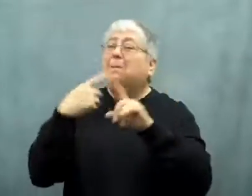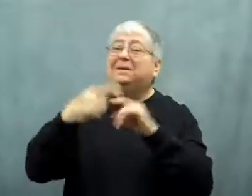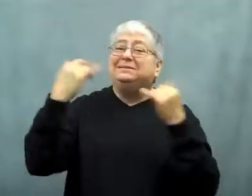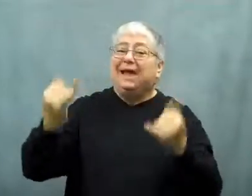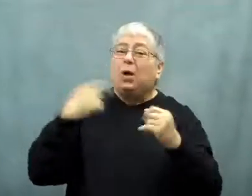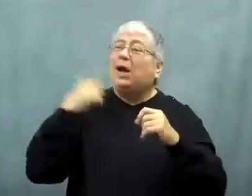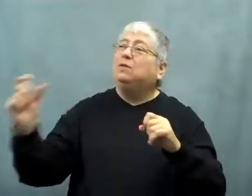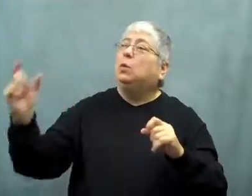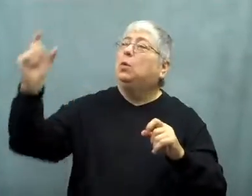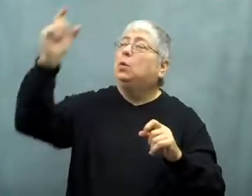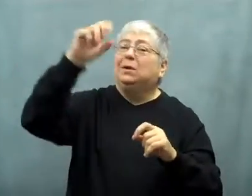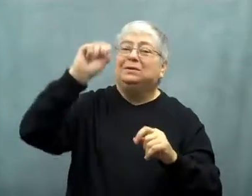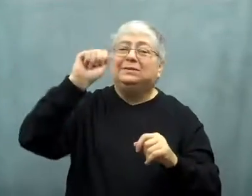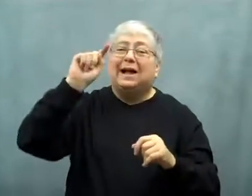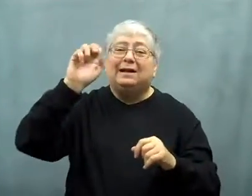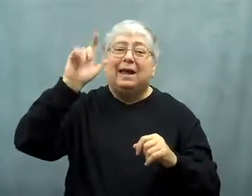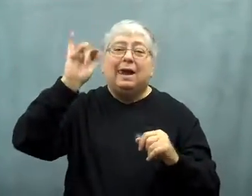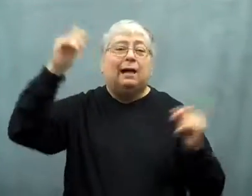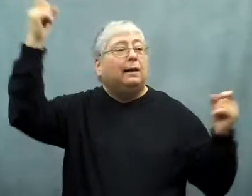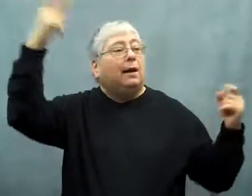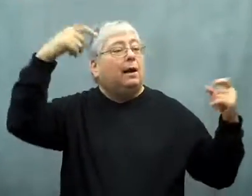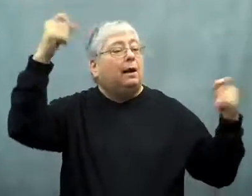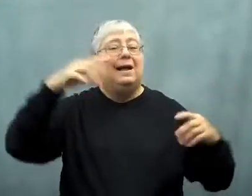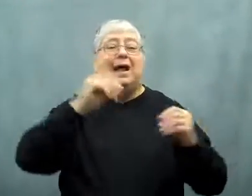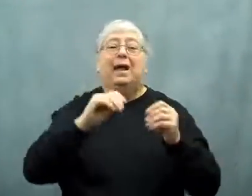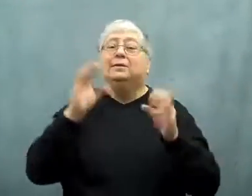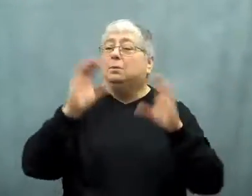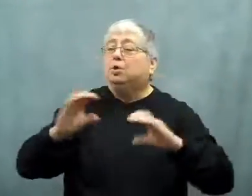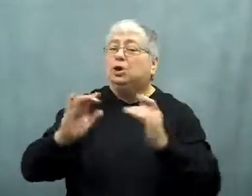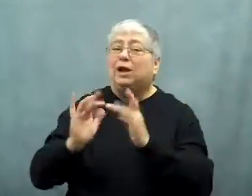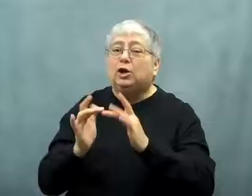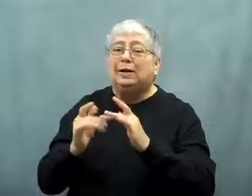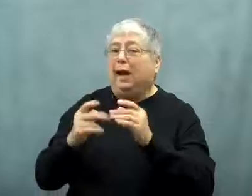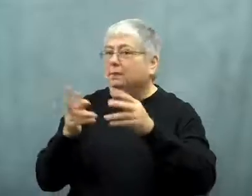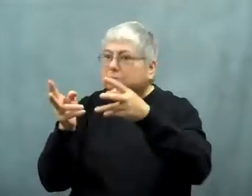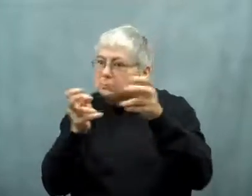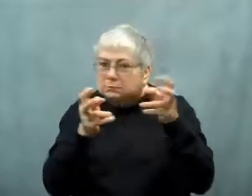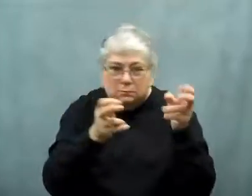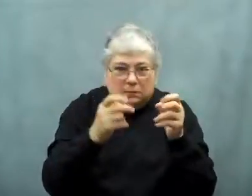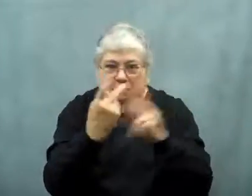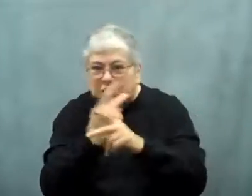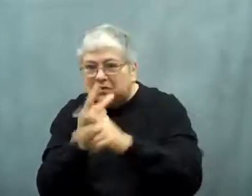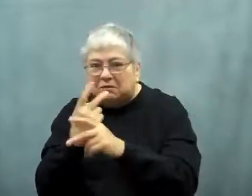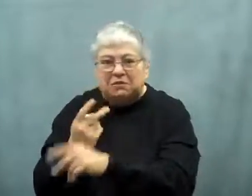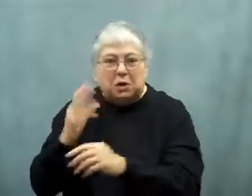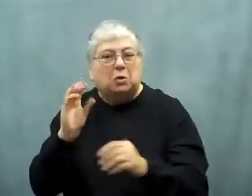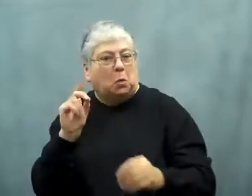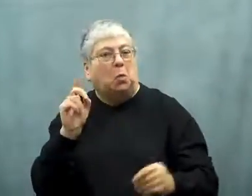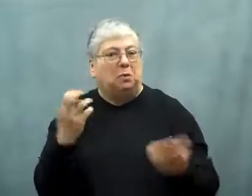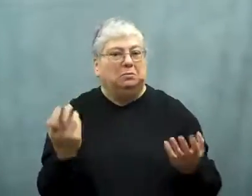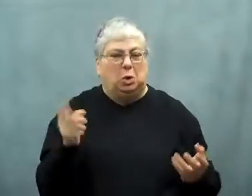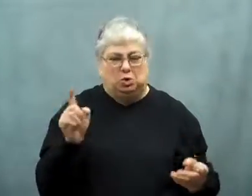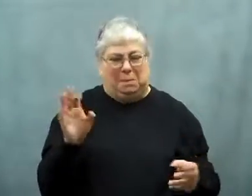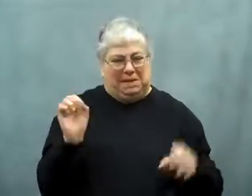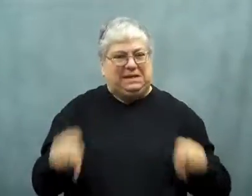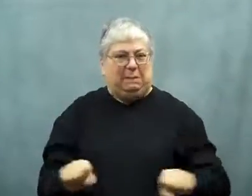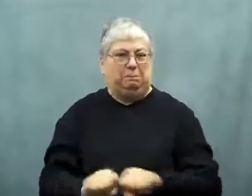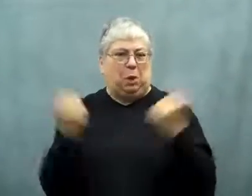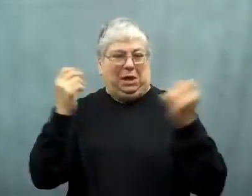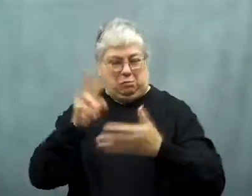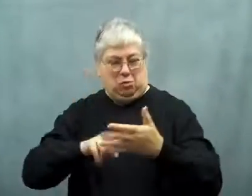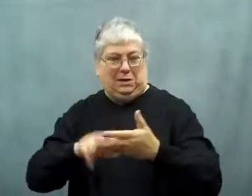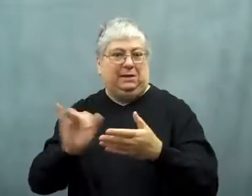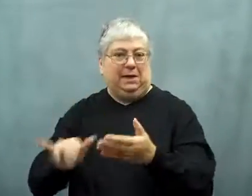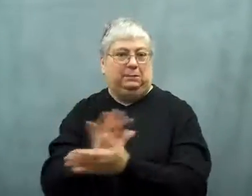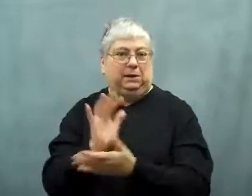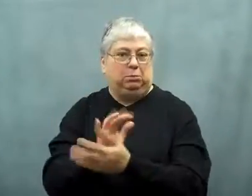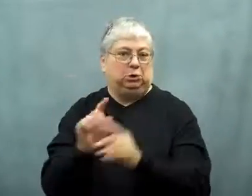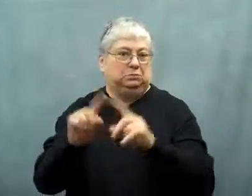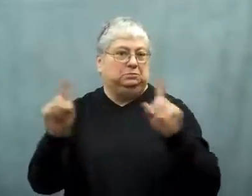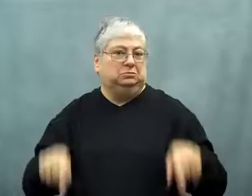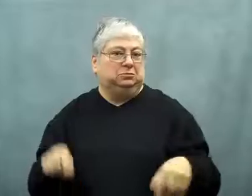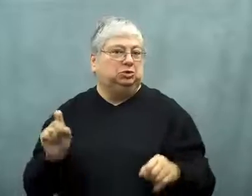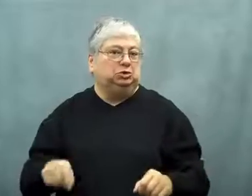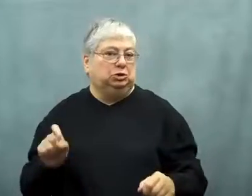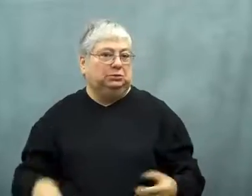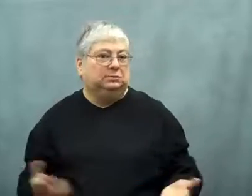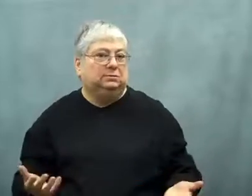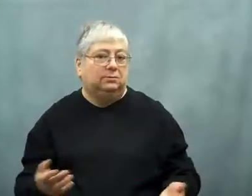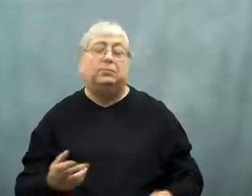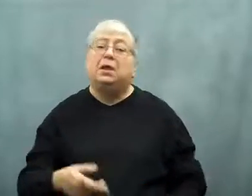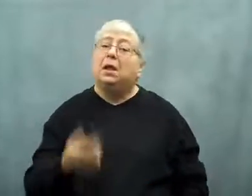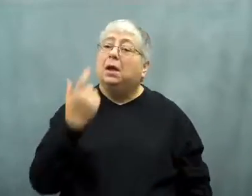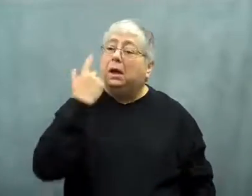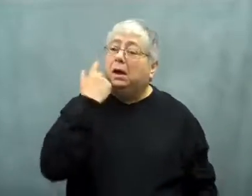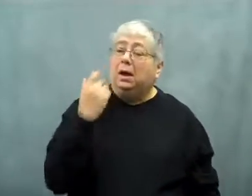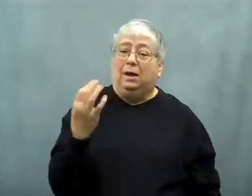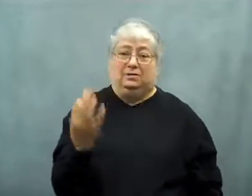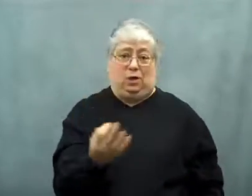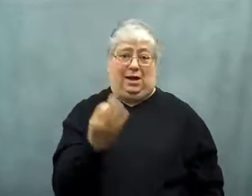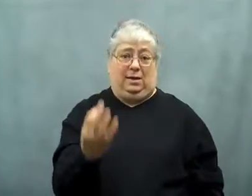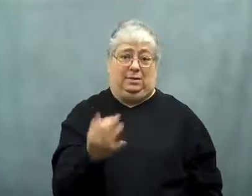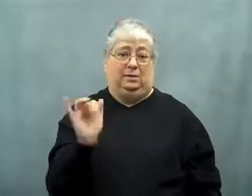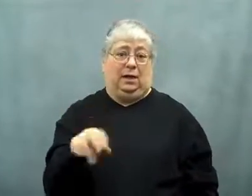They currently worked with satellite and internet communications as well.